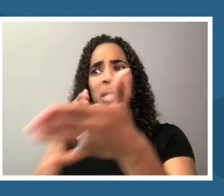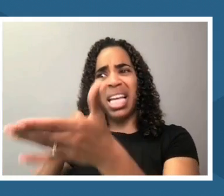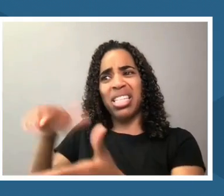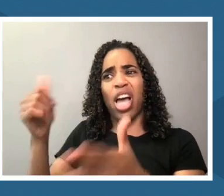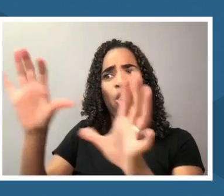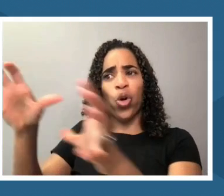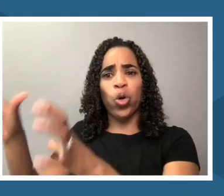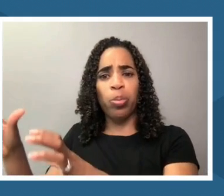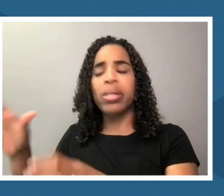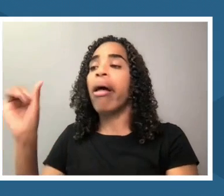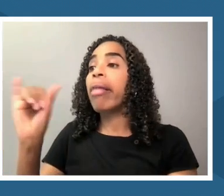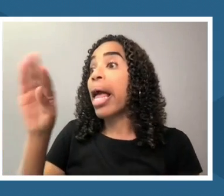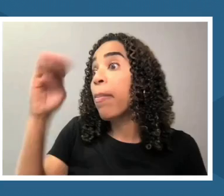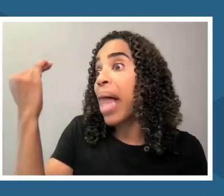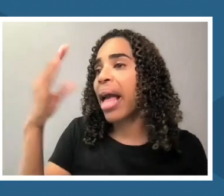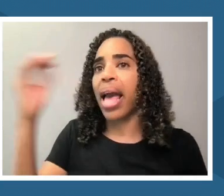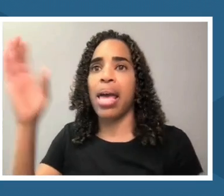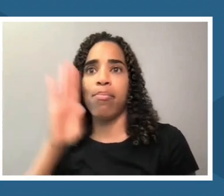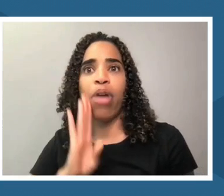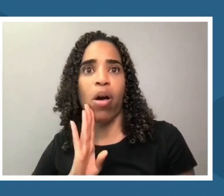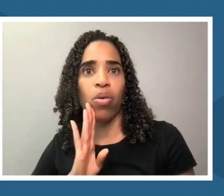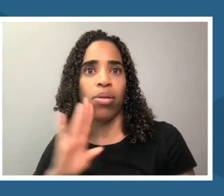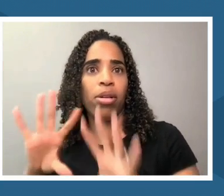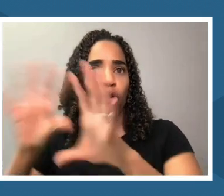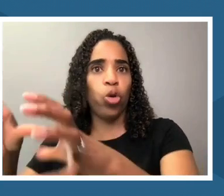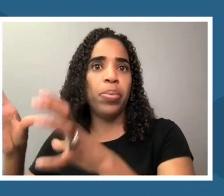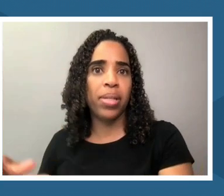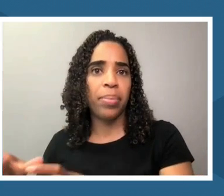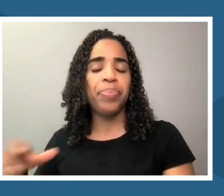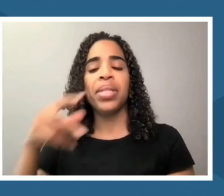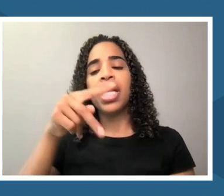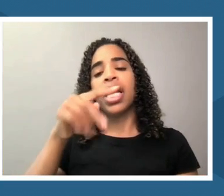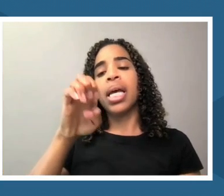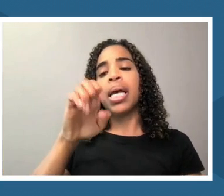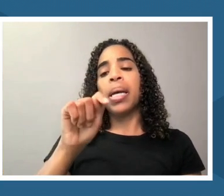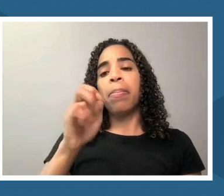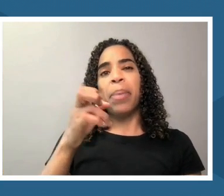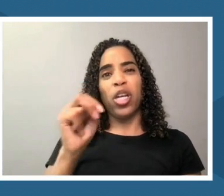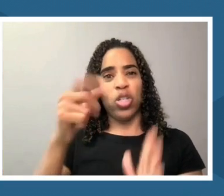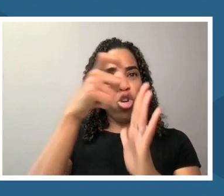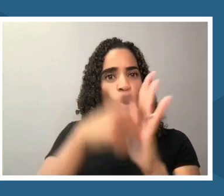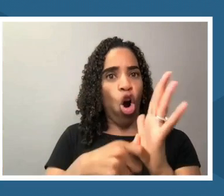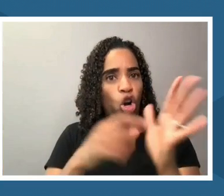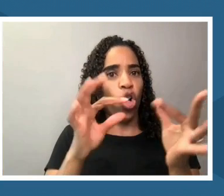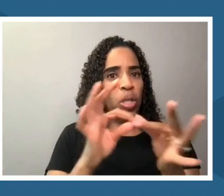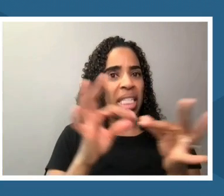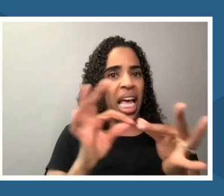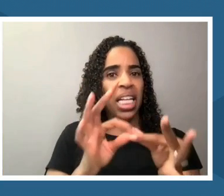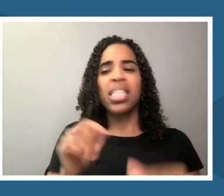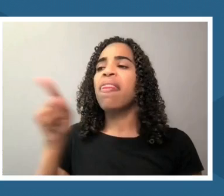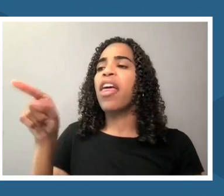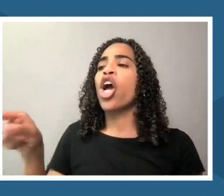black and brown folks and in peterson's article he goes as far as calling them